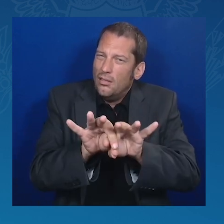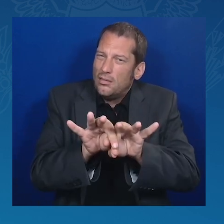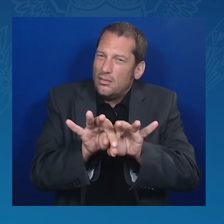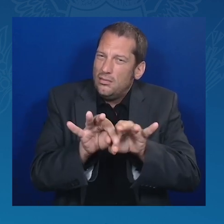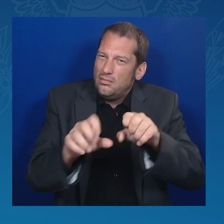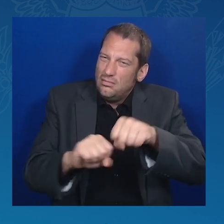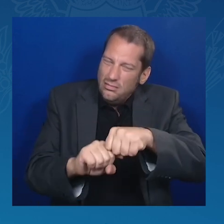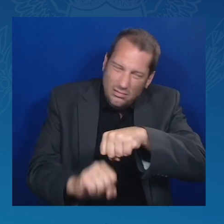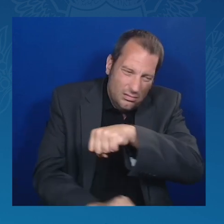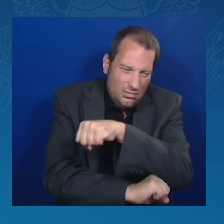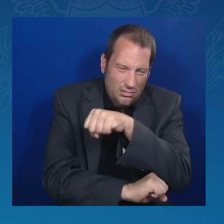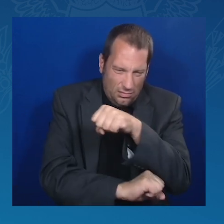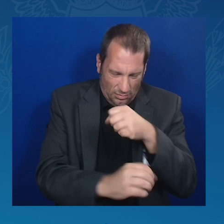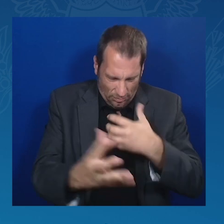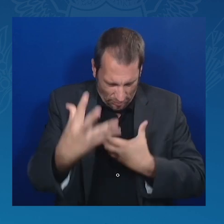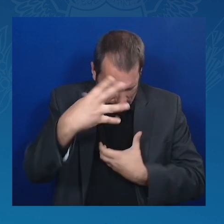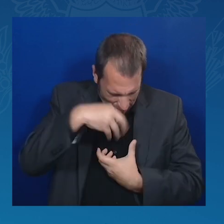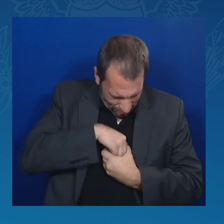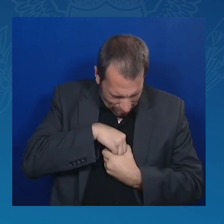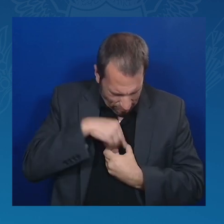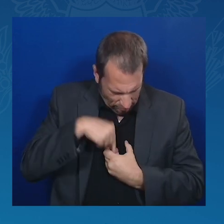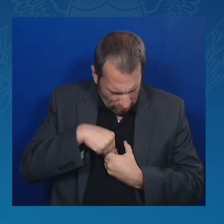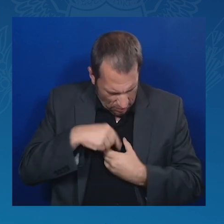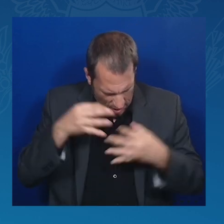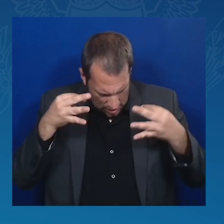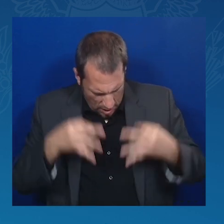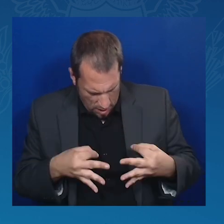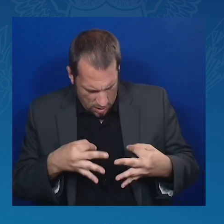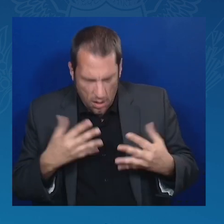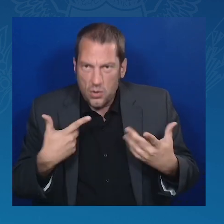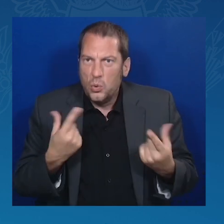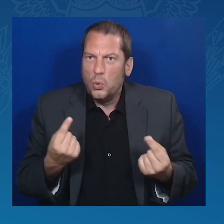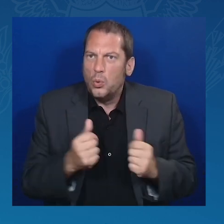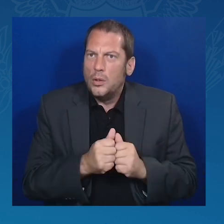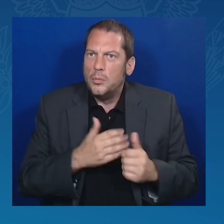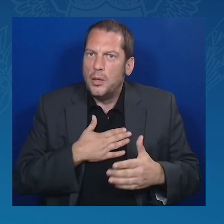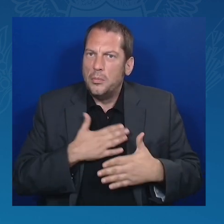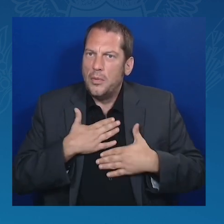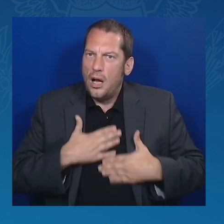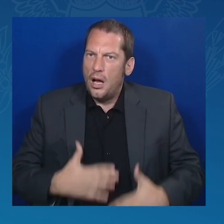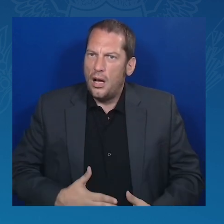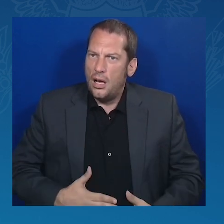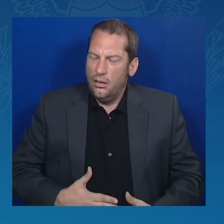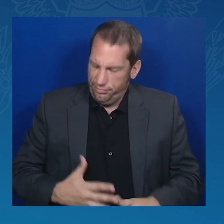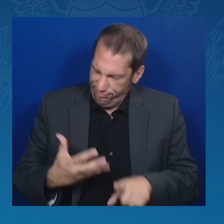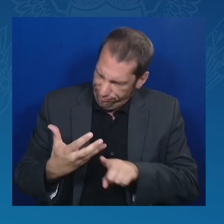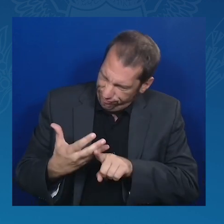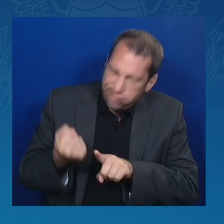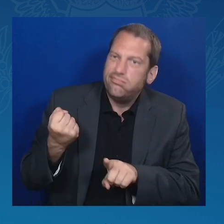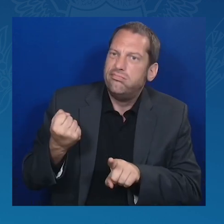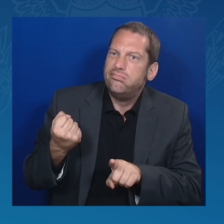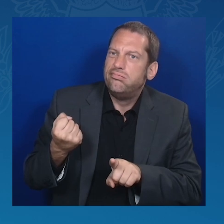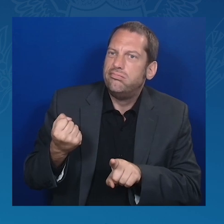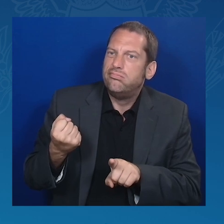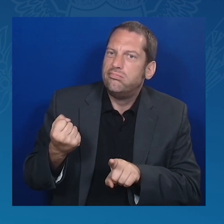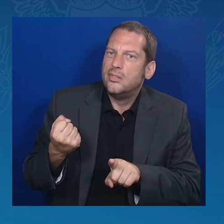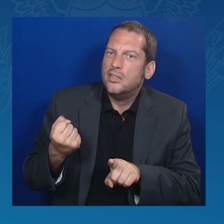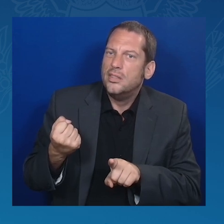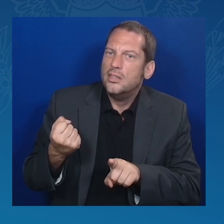The freedom that people rightly should have to make decisions that I like to call the decisions that are about heart and home.